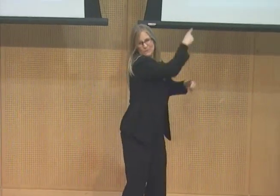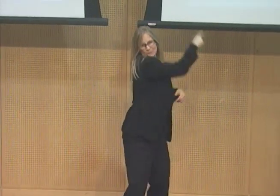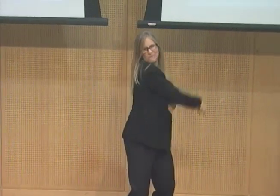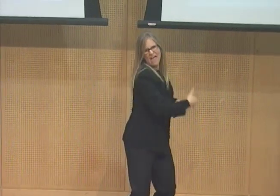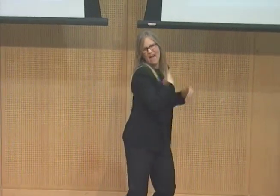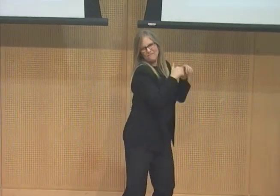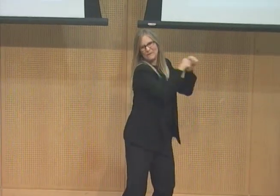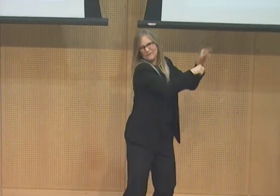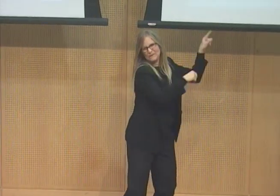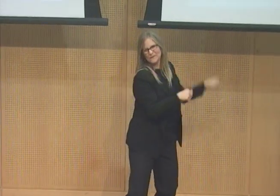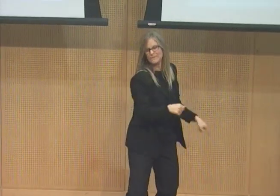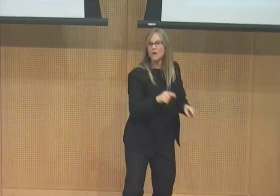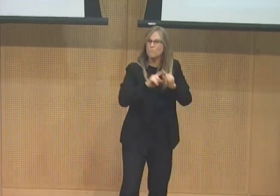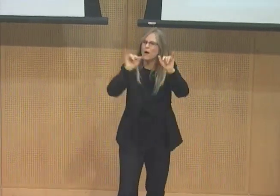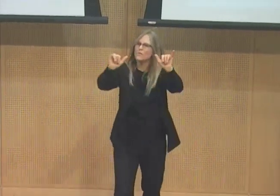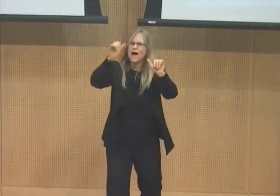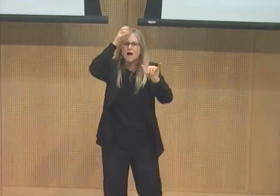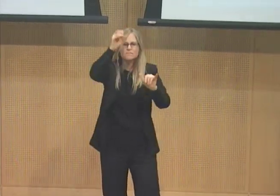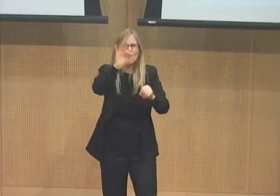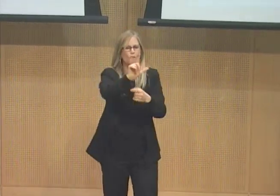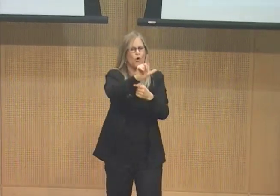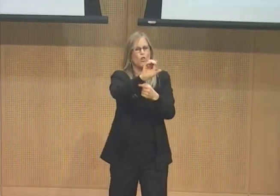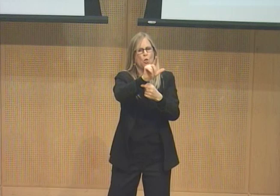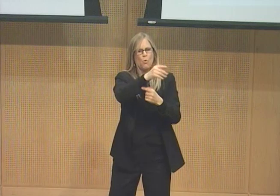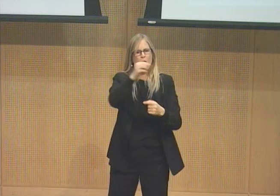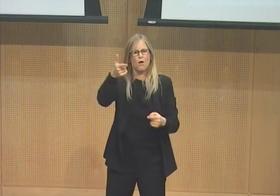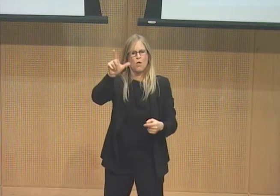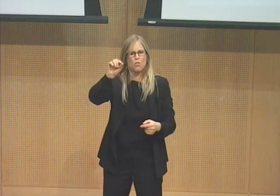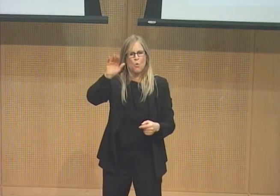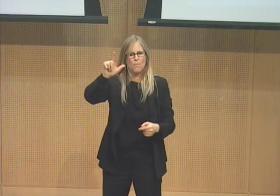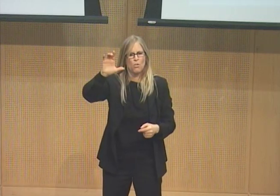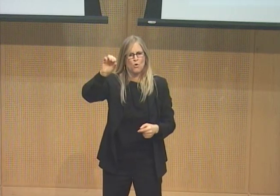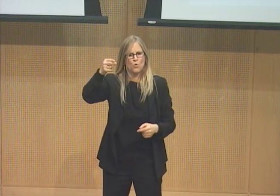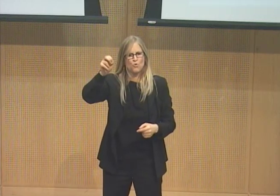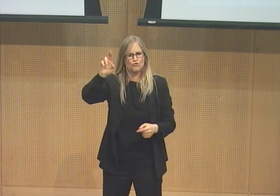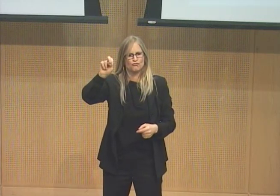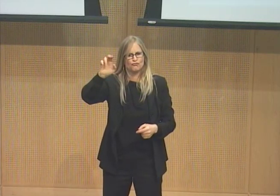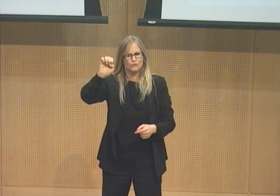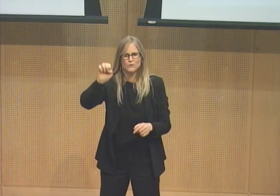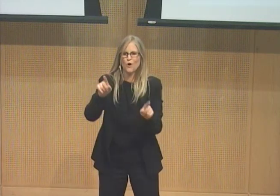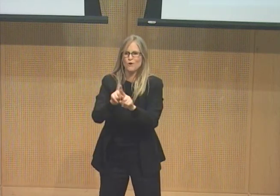and it does continue throughout the entire article, I can tell you, so these are two examples